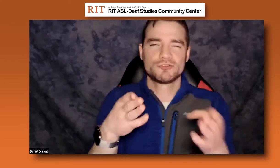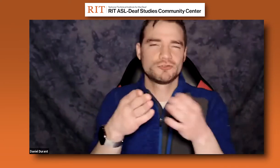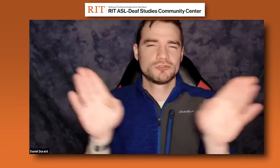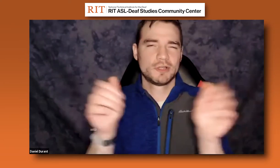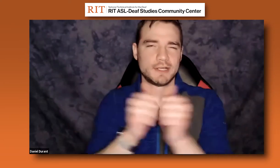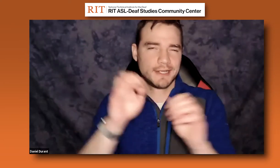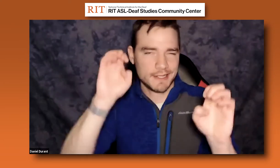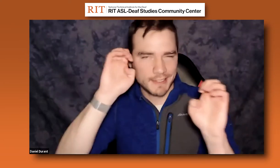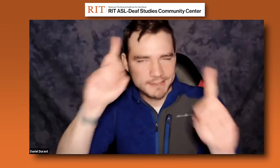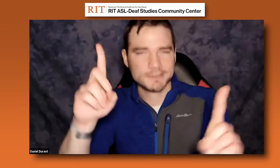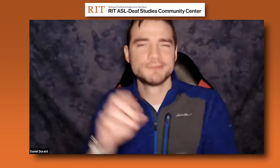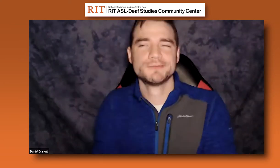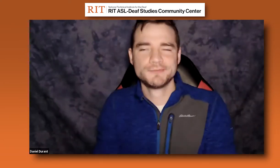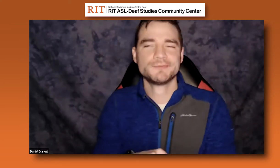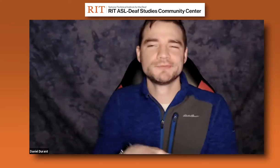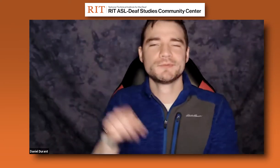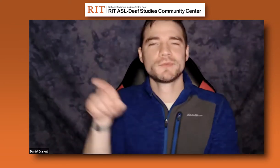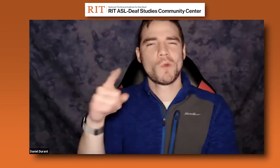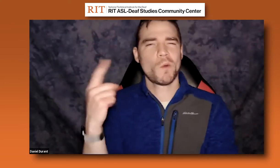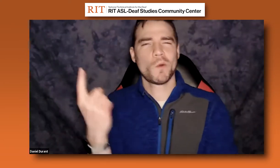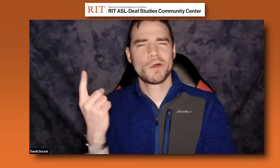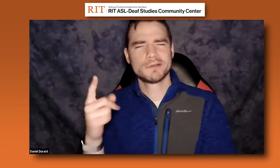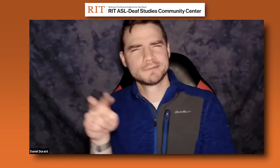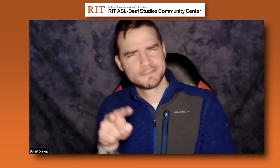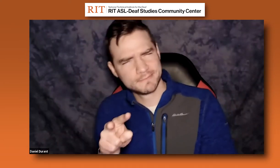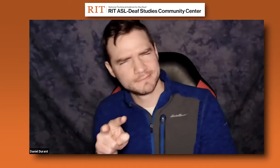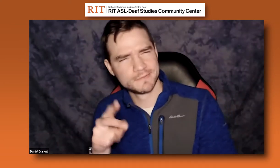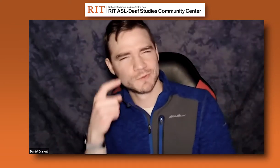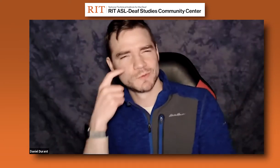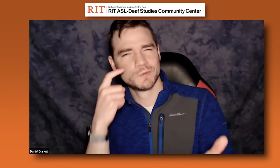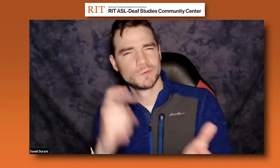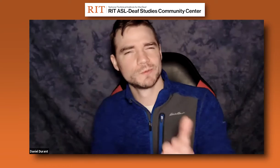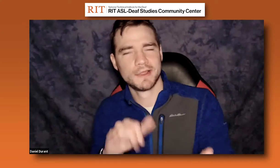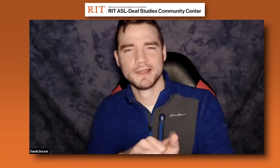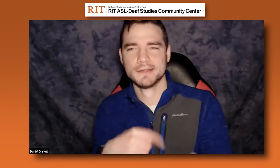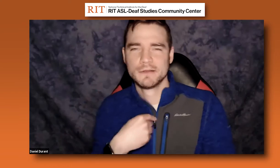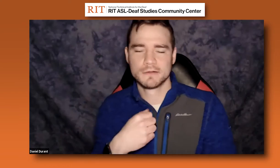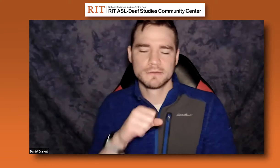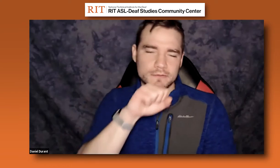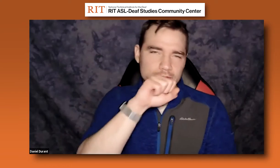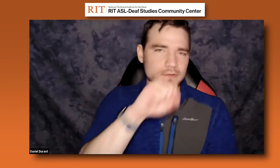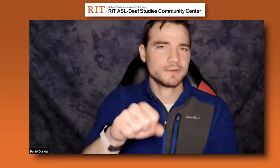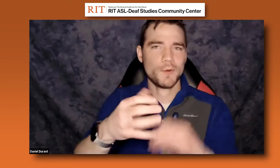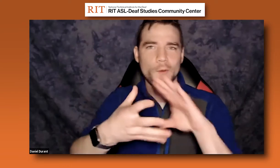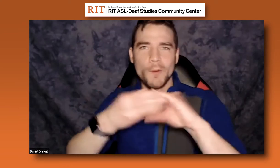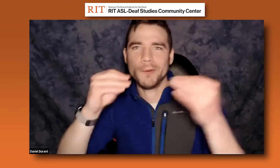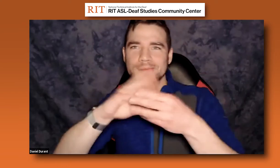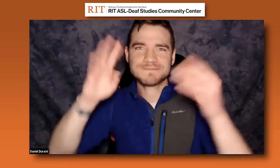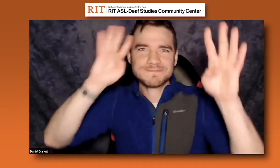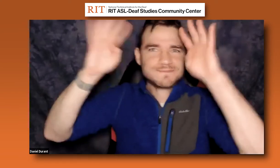with English and other parts of my education. And she just noticed that I absolutely adored